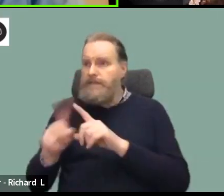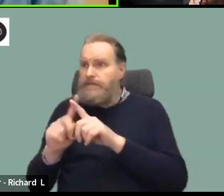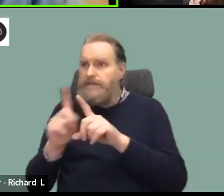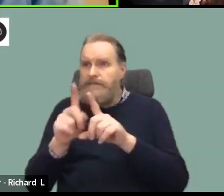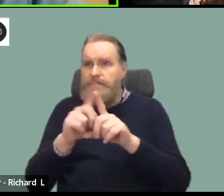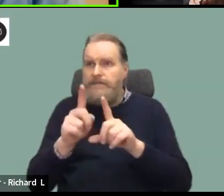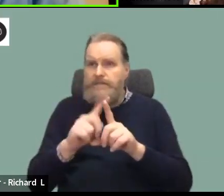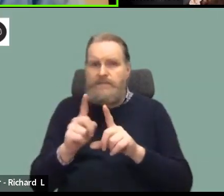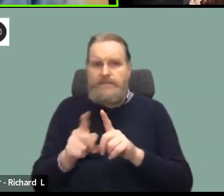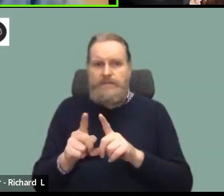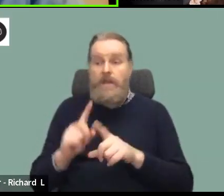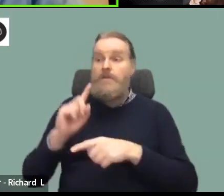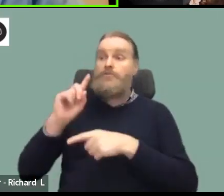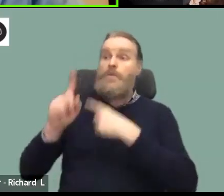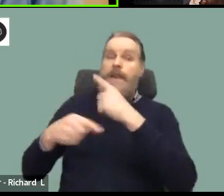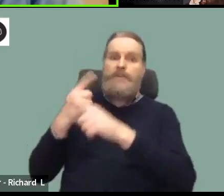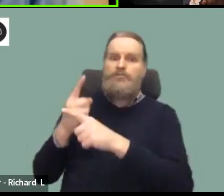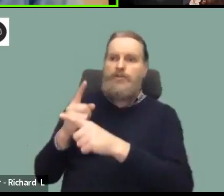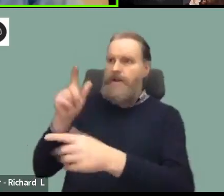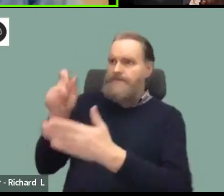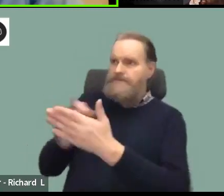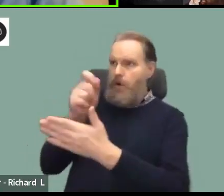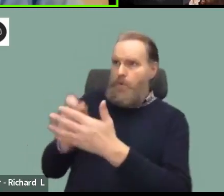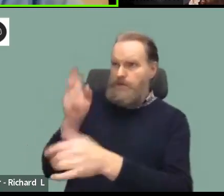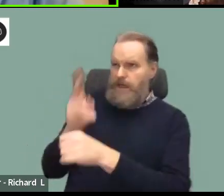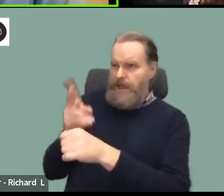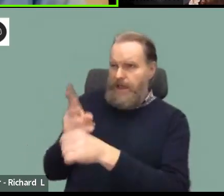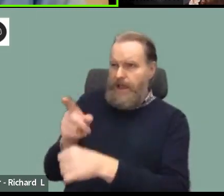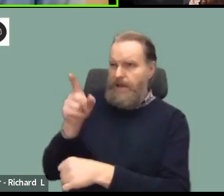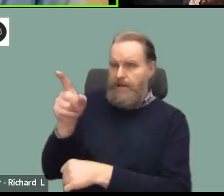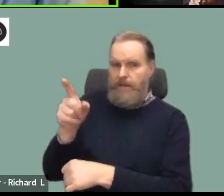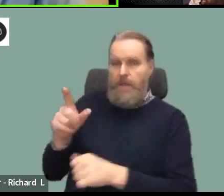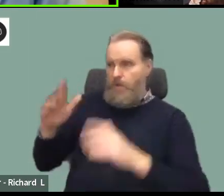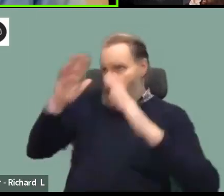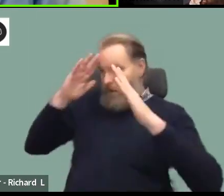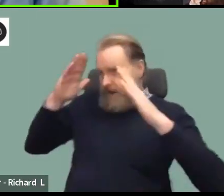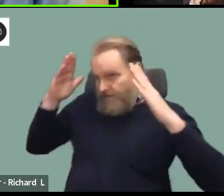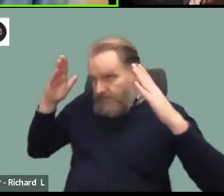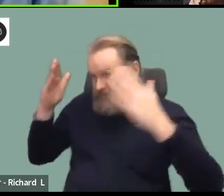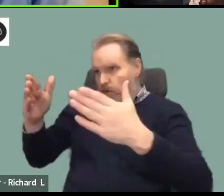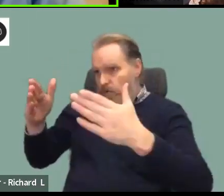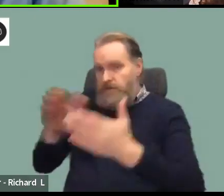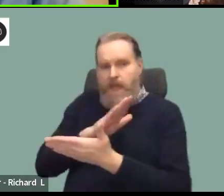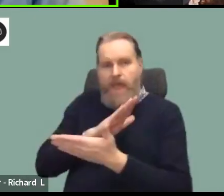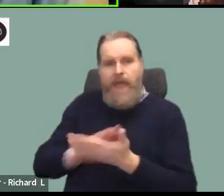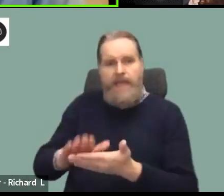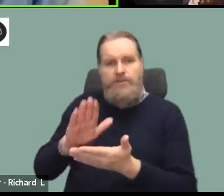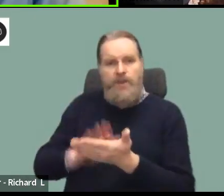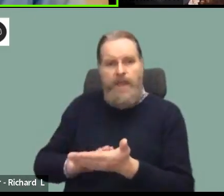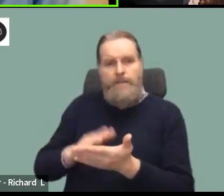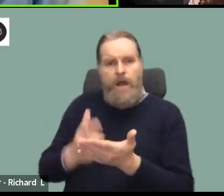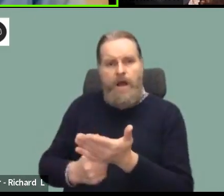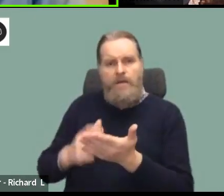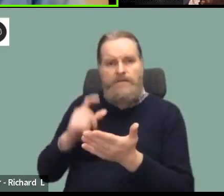When we revalidated Marcy in the new year there will be one employer we're doing and that allows employer we're doing and that allows the Union to pop Union to pull all its resource to pull all its resource to help